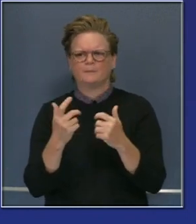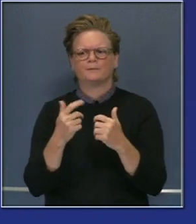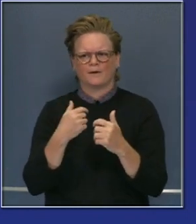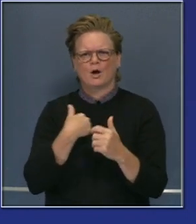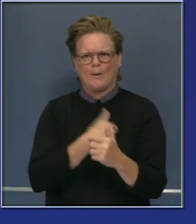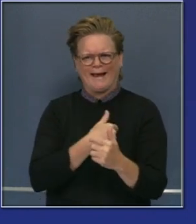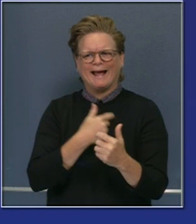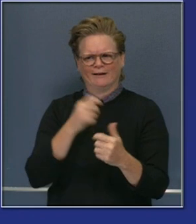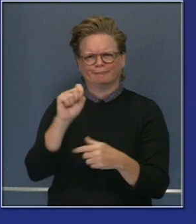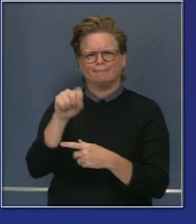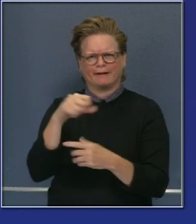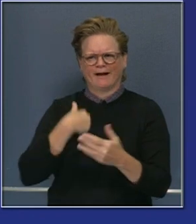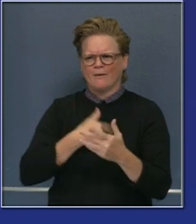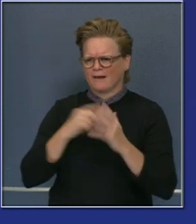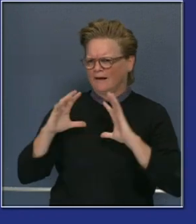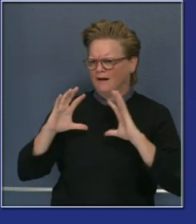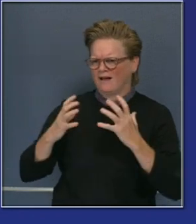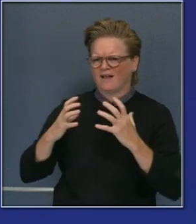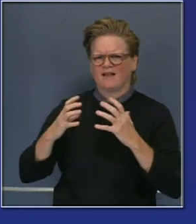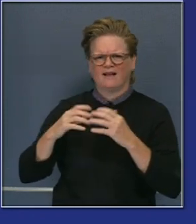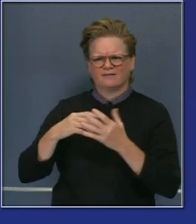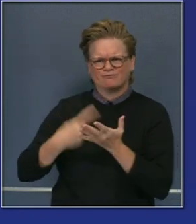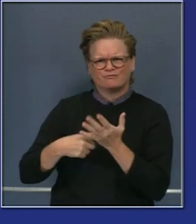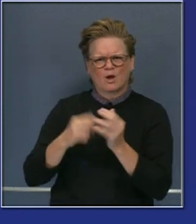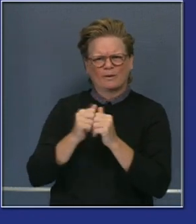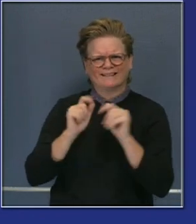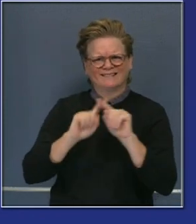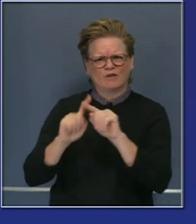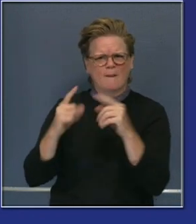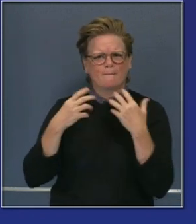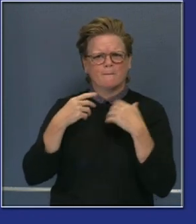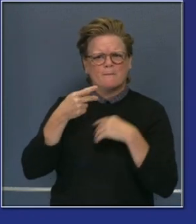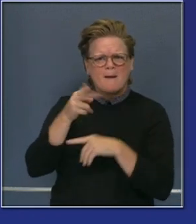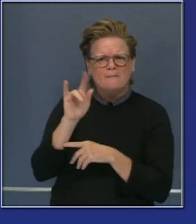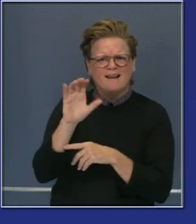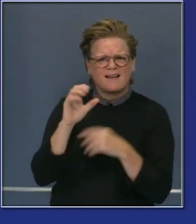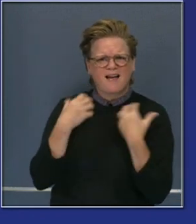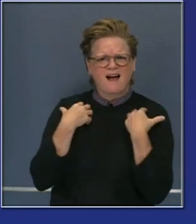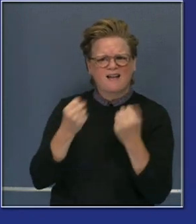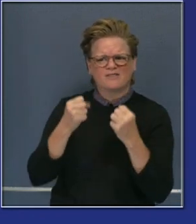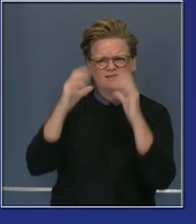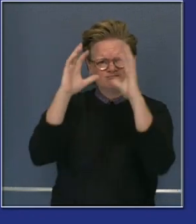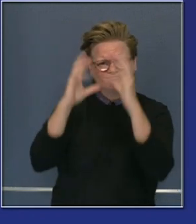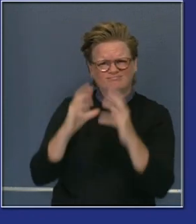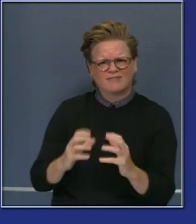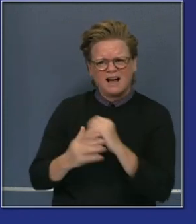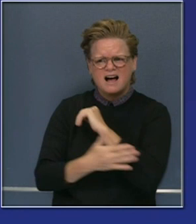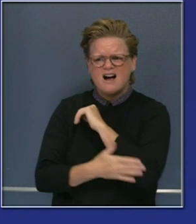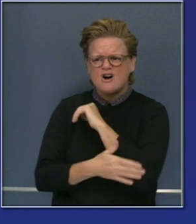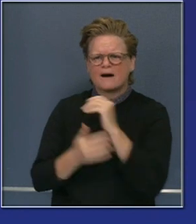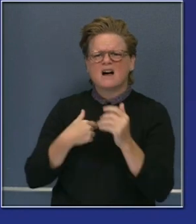THE LAST FEW WEEKS WE HAVE BEEN PREVIEWING THAT WE WANTED TO MAKE ADJUSTMENTS BASED UPON THE INPUT THAT WE RECEIVED FROM